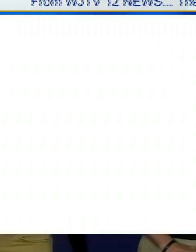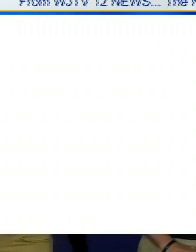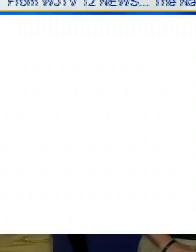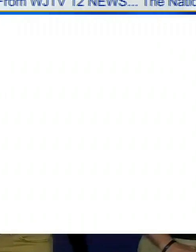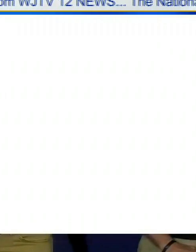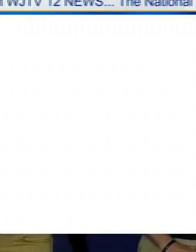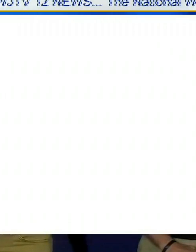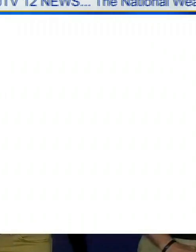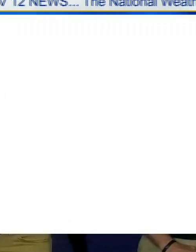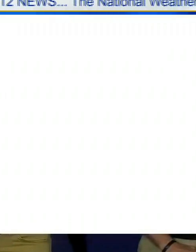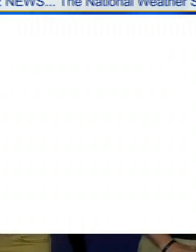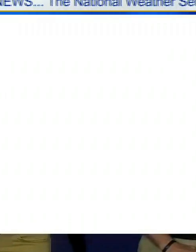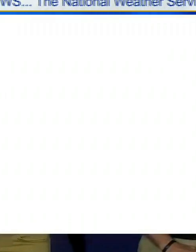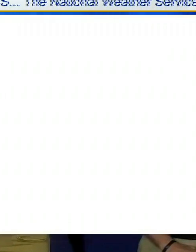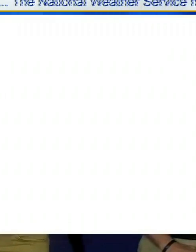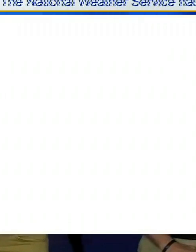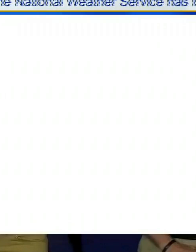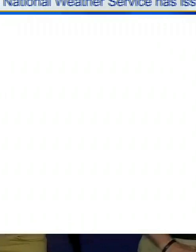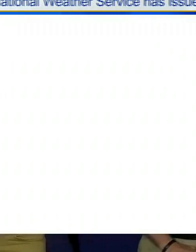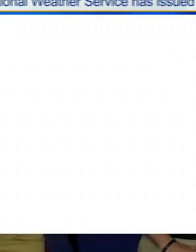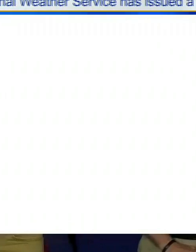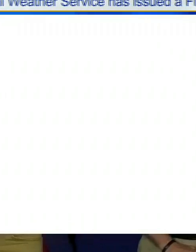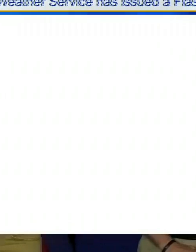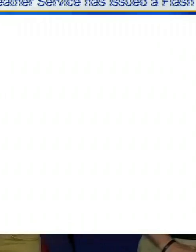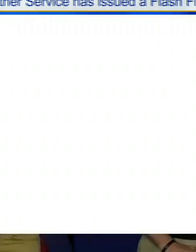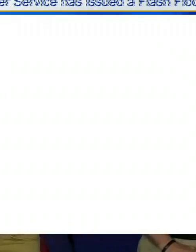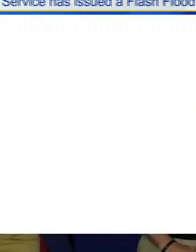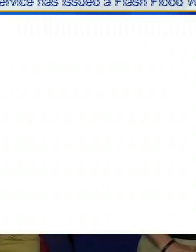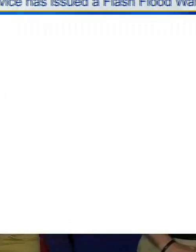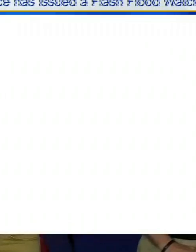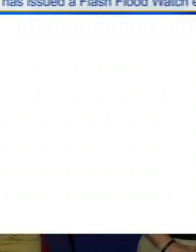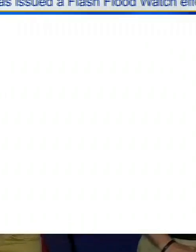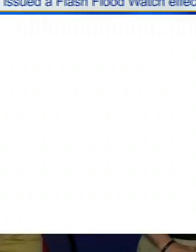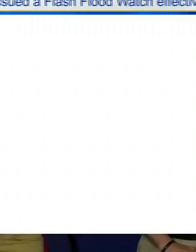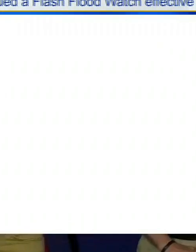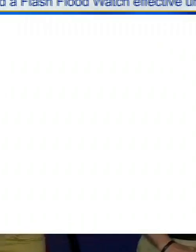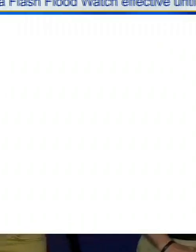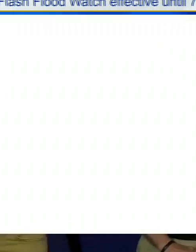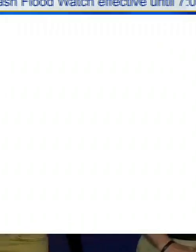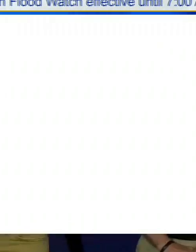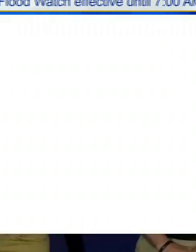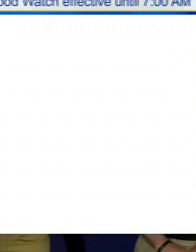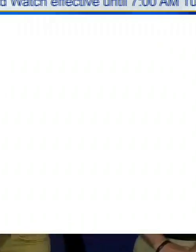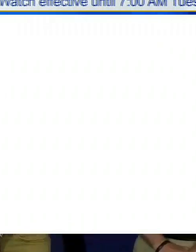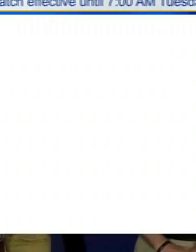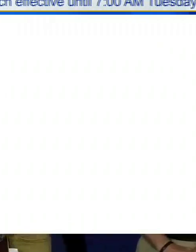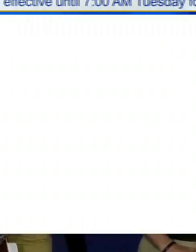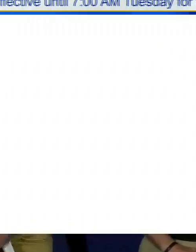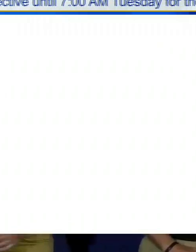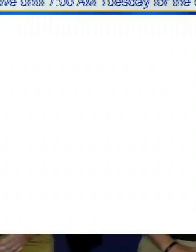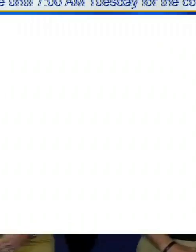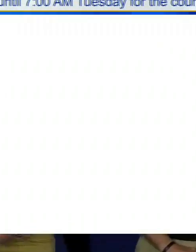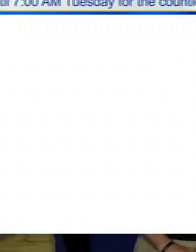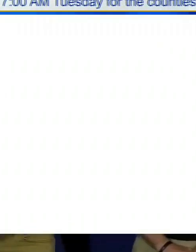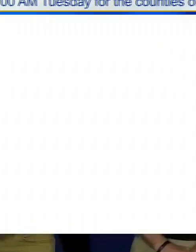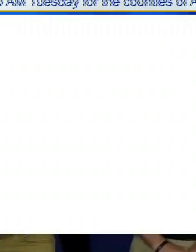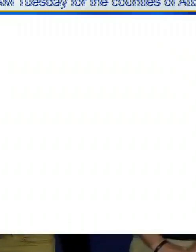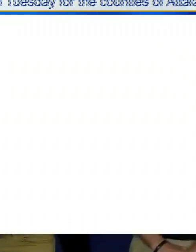of Nursing) the problems that we see in nursing now are not new. it's that high level that we had before covid that made it just really out of hand